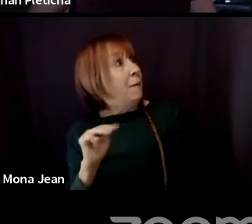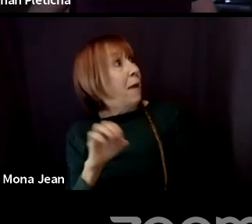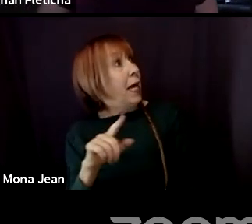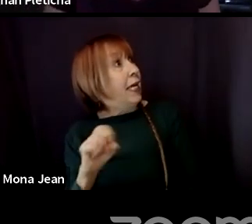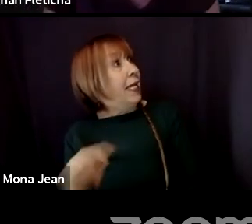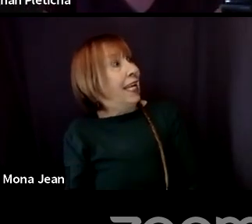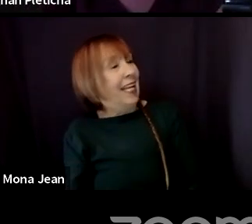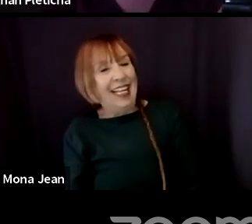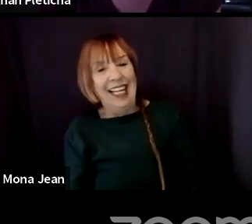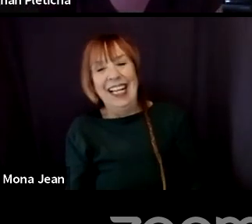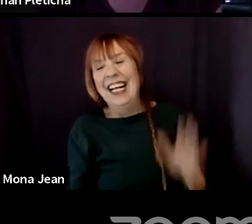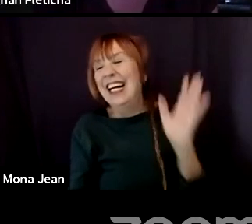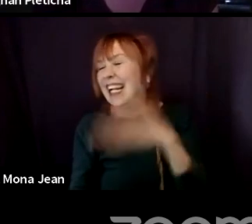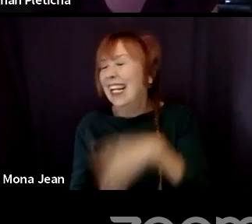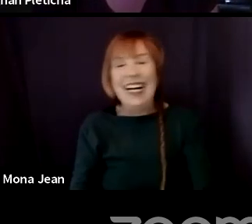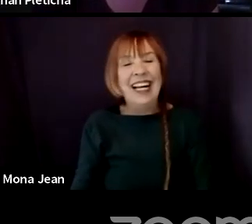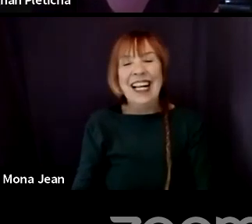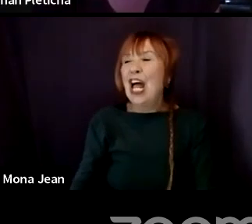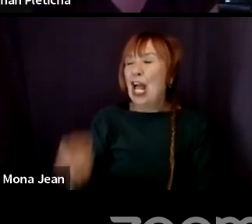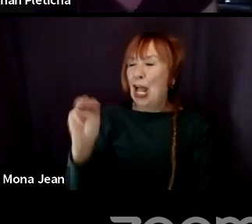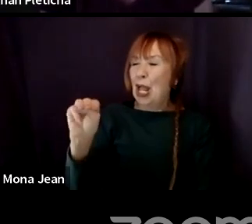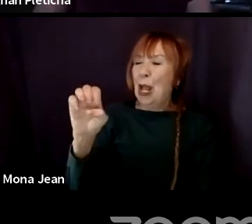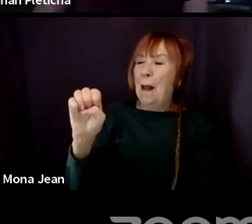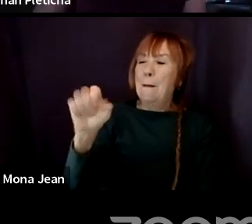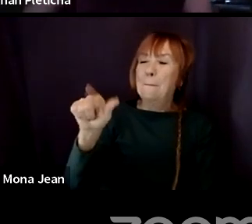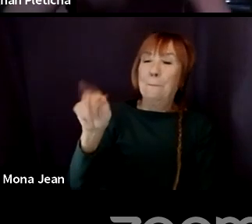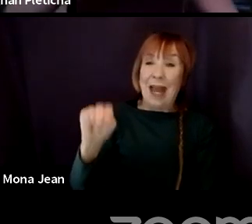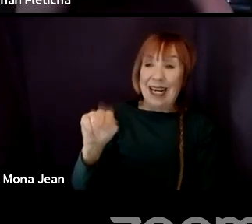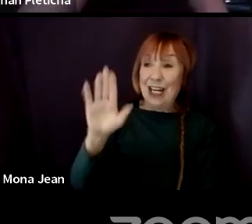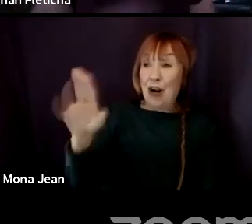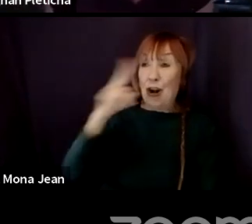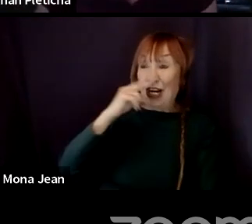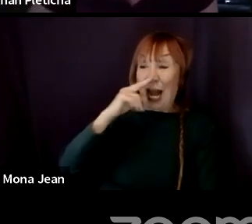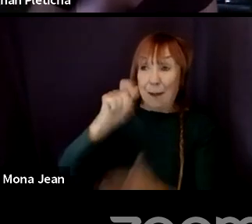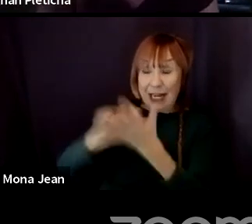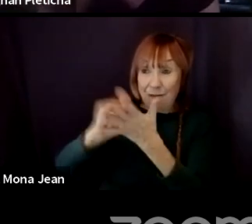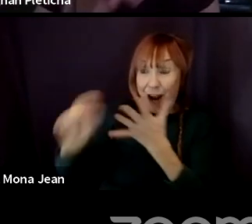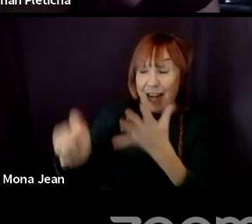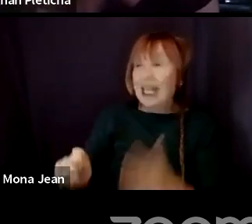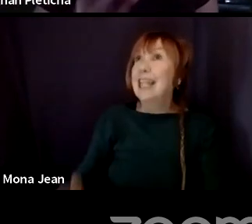I love Meghan's comedy writing, is honestly some of the best comedy writing that I've ever read.